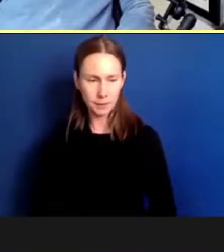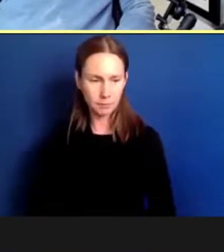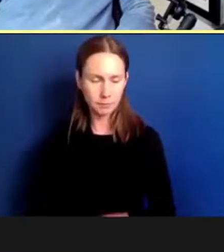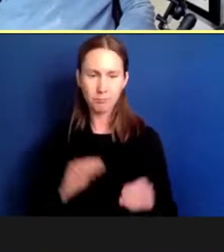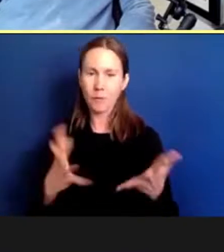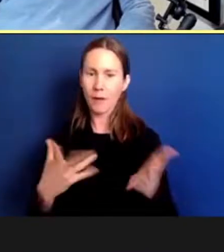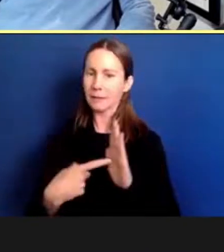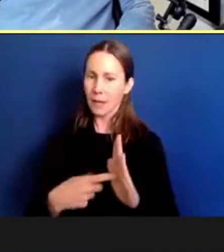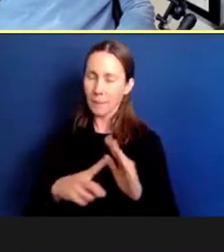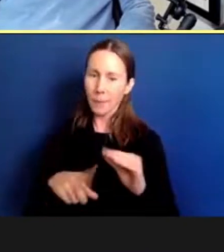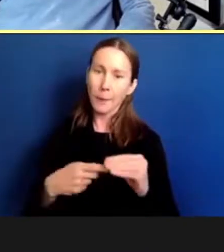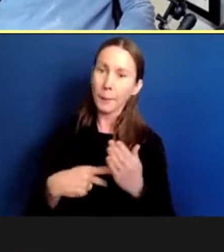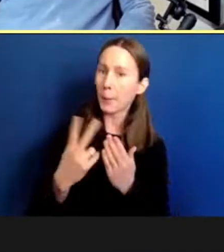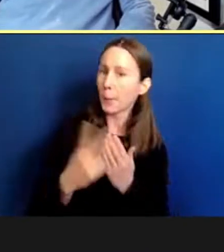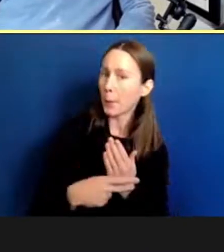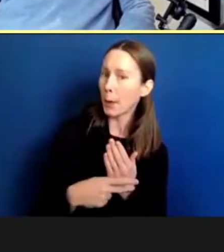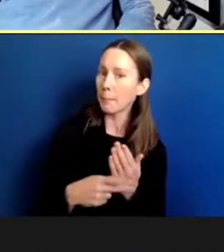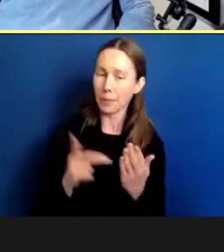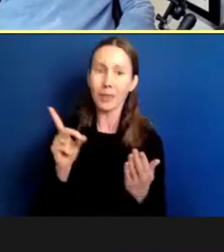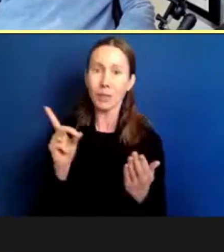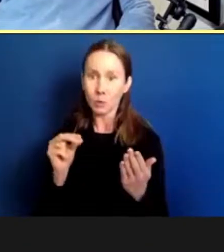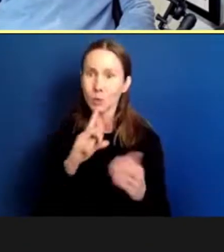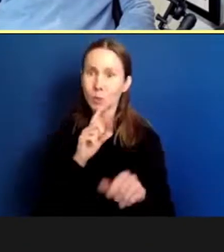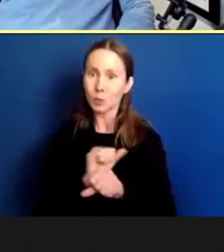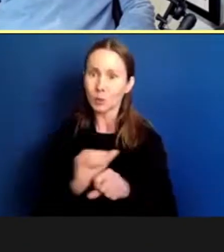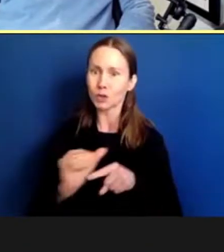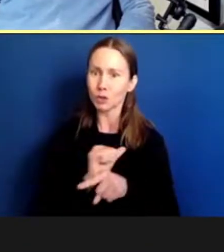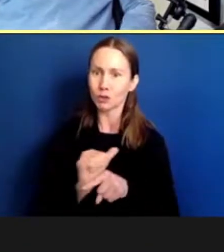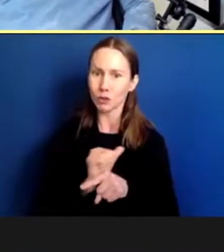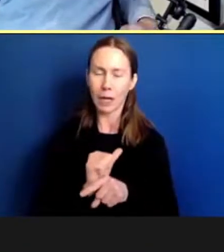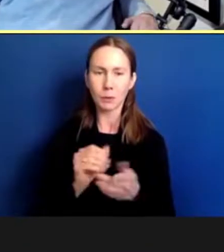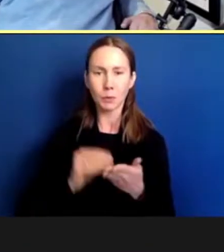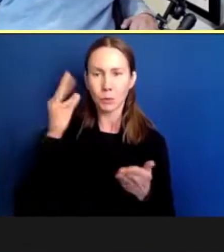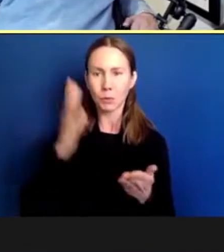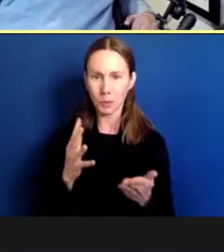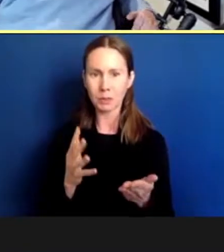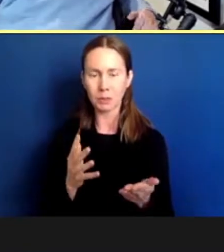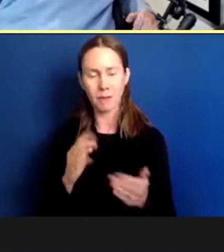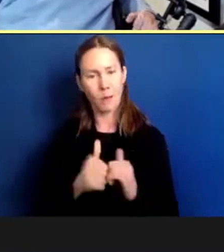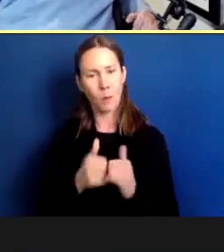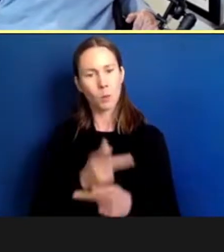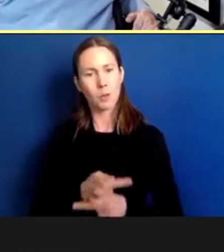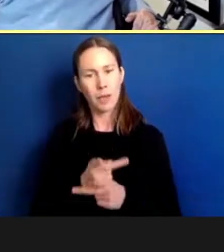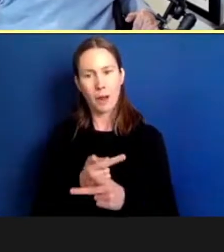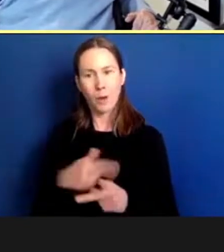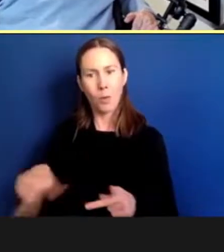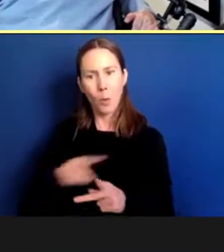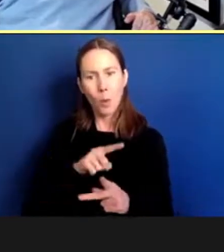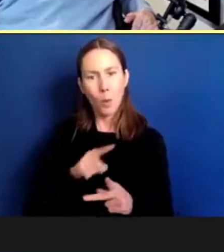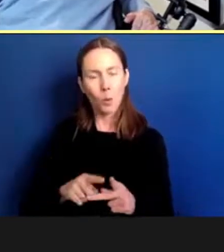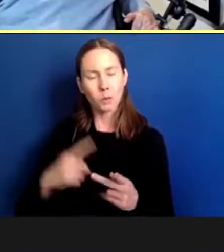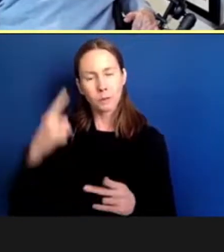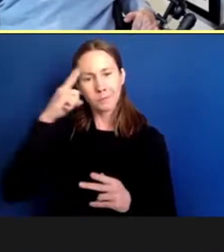programs that do train dental students in the care of patients with IDD. The report also explored the